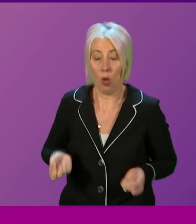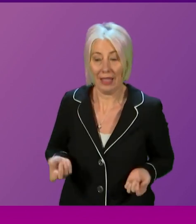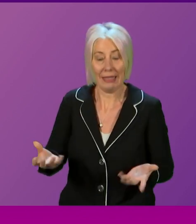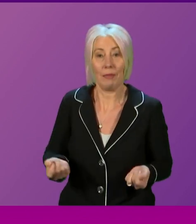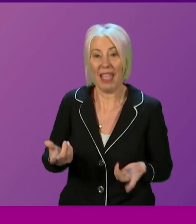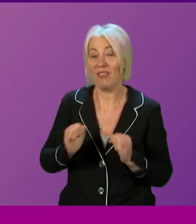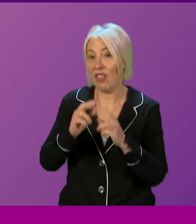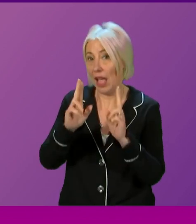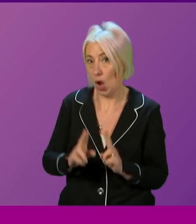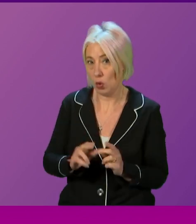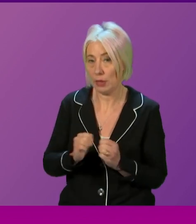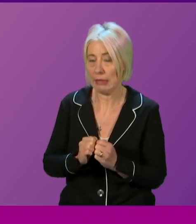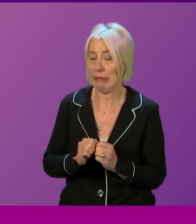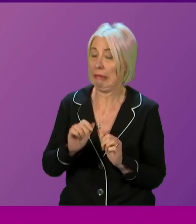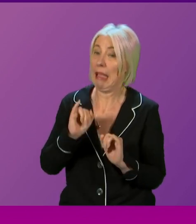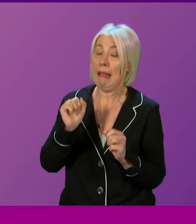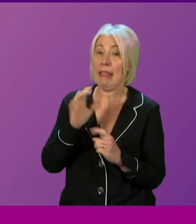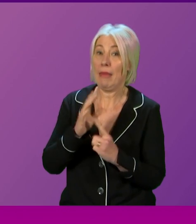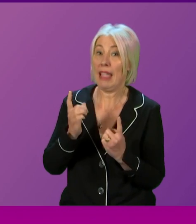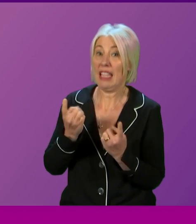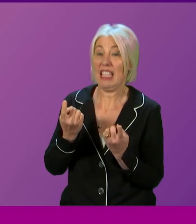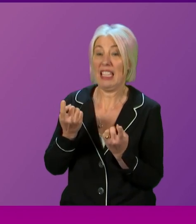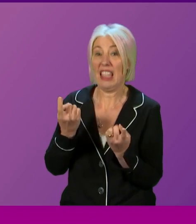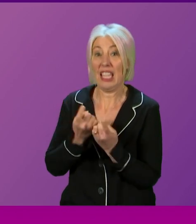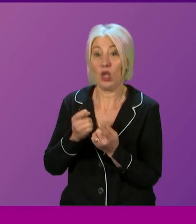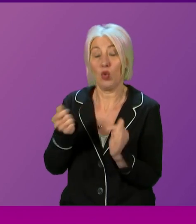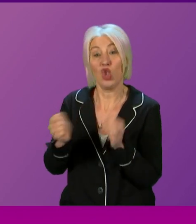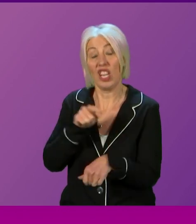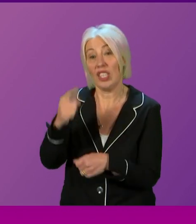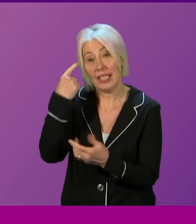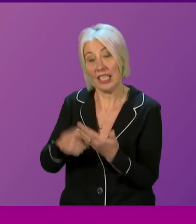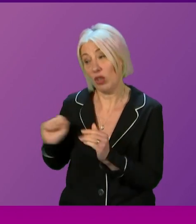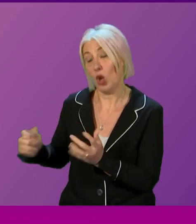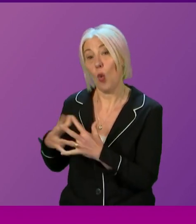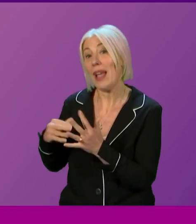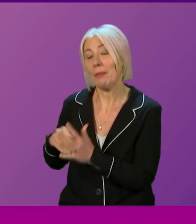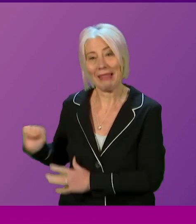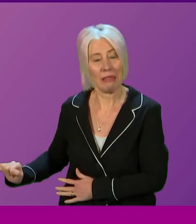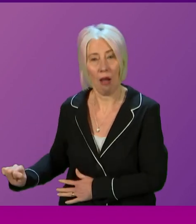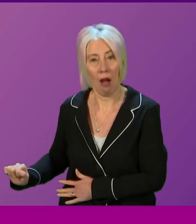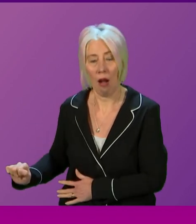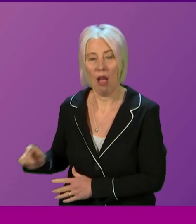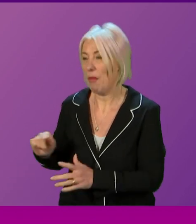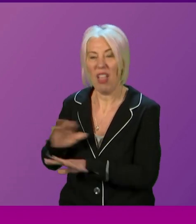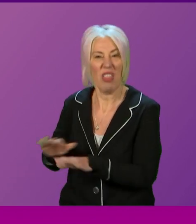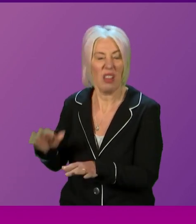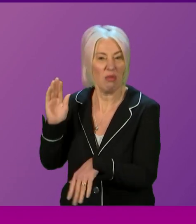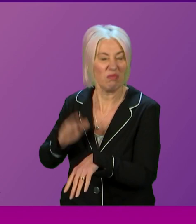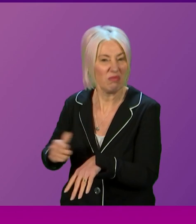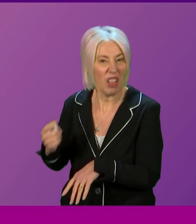The main levers to address that crisis reside in Westminster, which is an institution that cannot be trusted to concern itself with the plight of ordinary people.